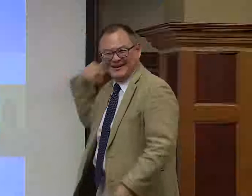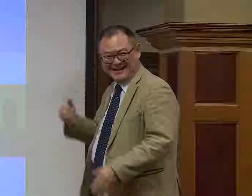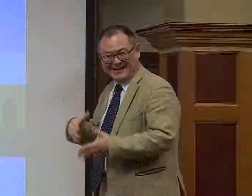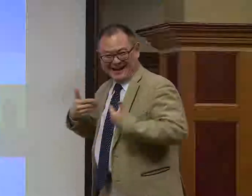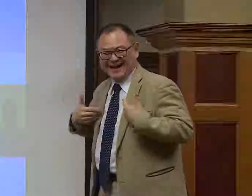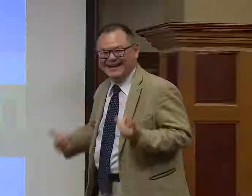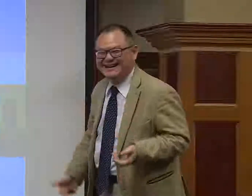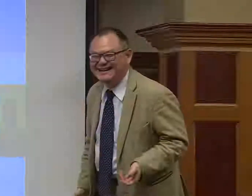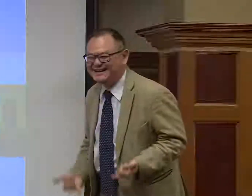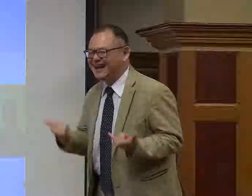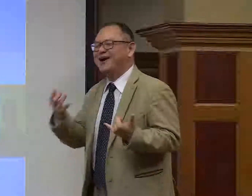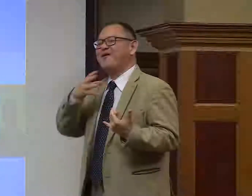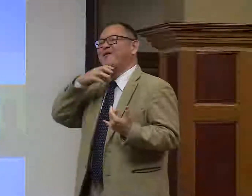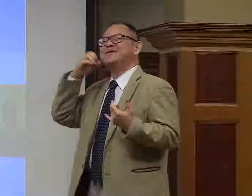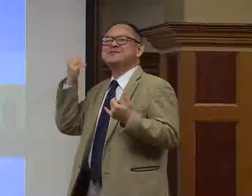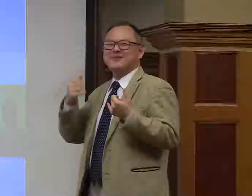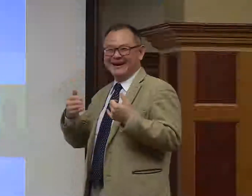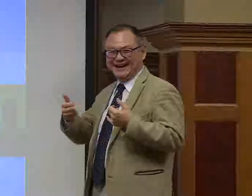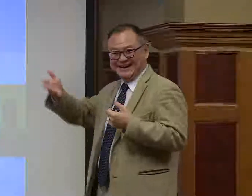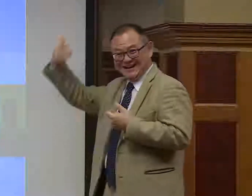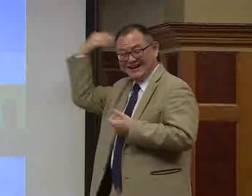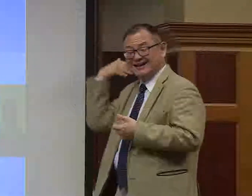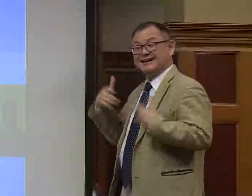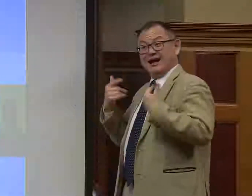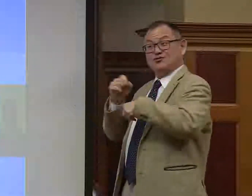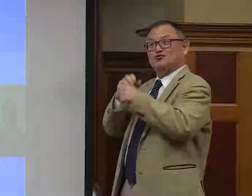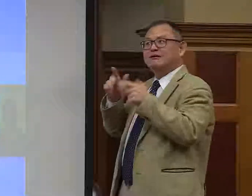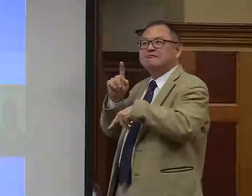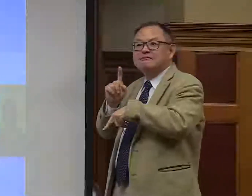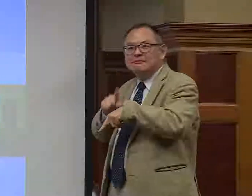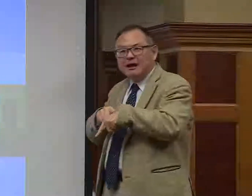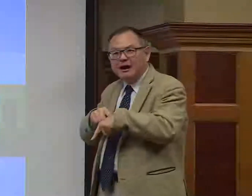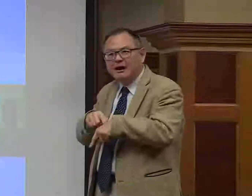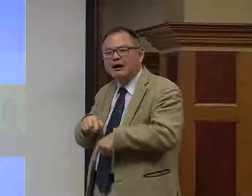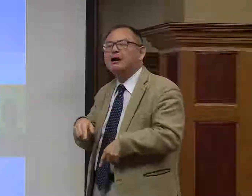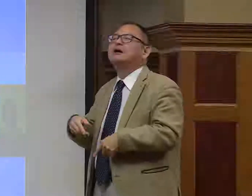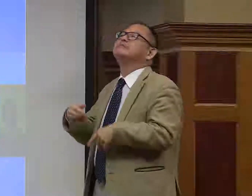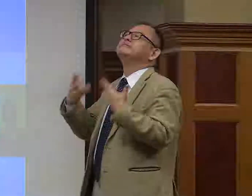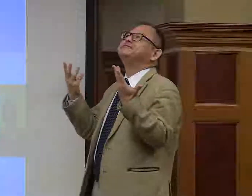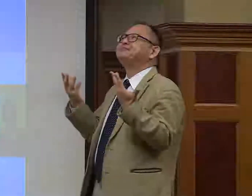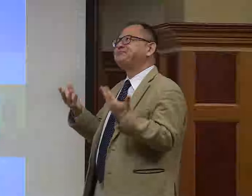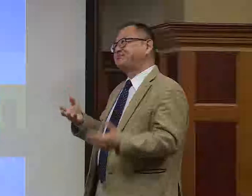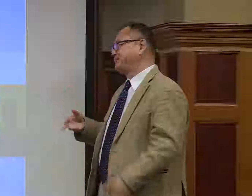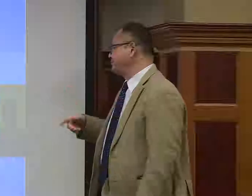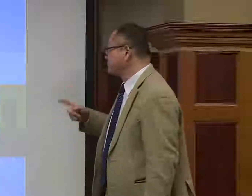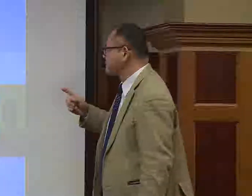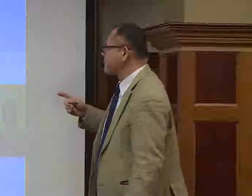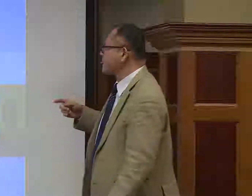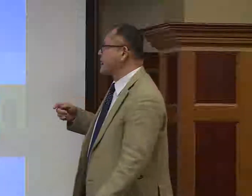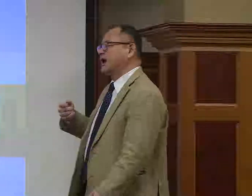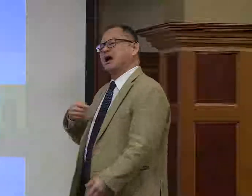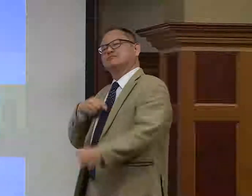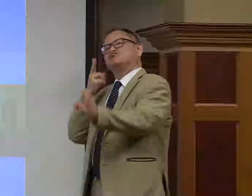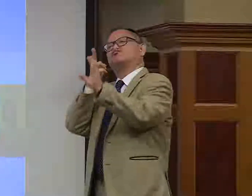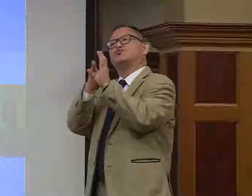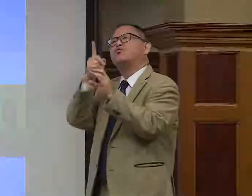At that time, I joined a class named Linguistic Anthropology.